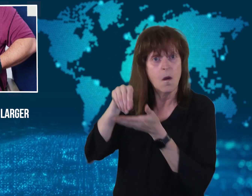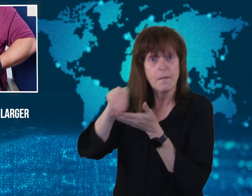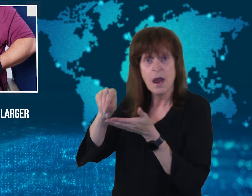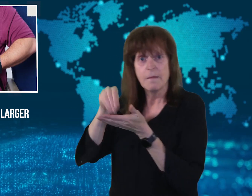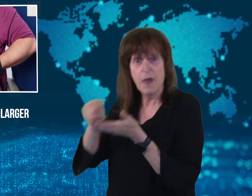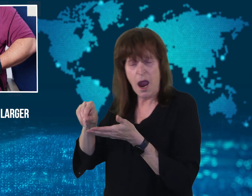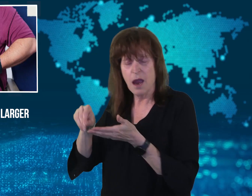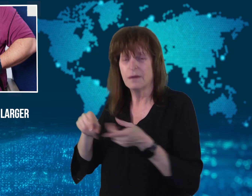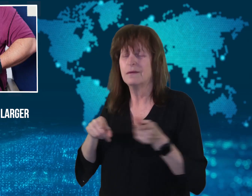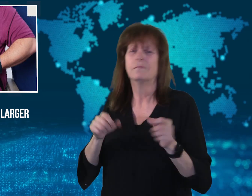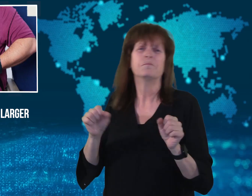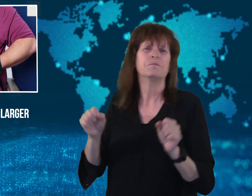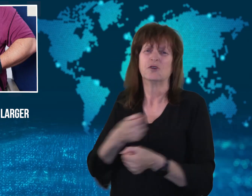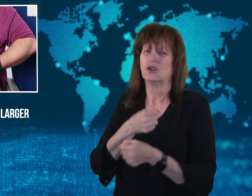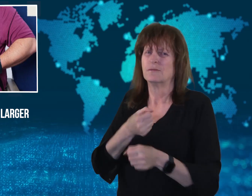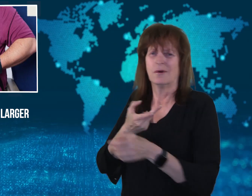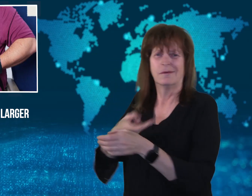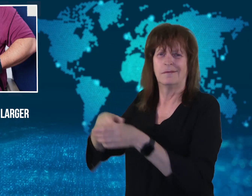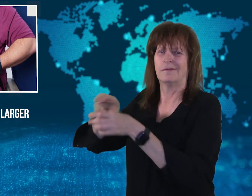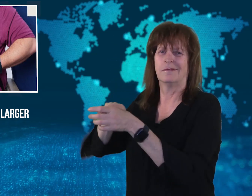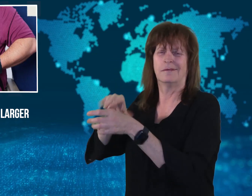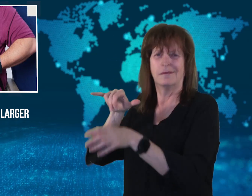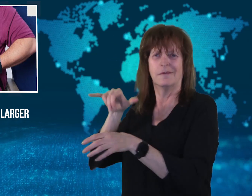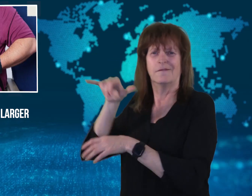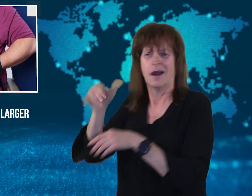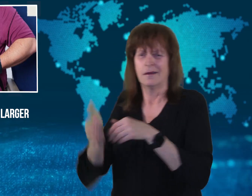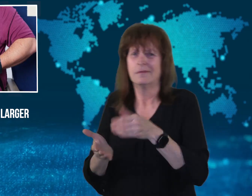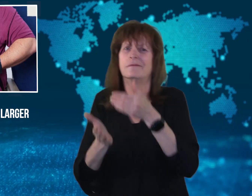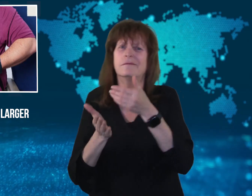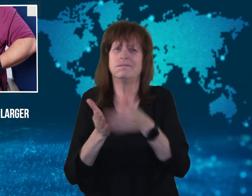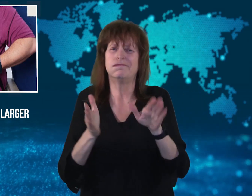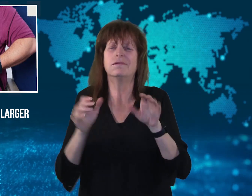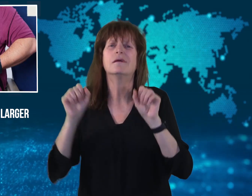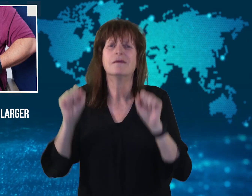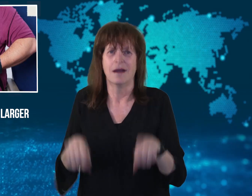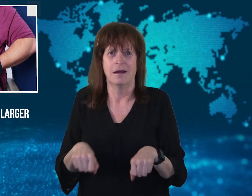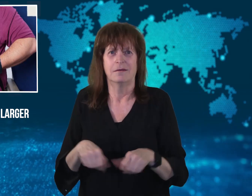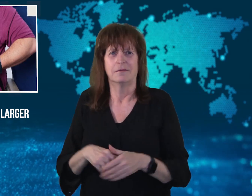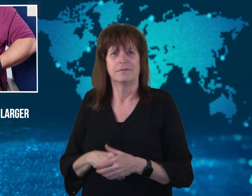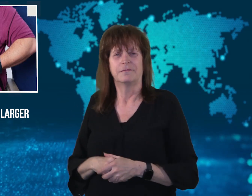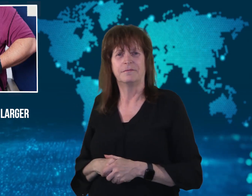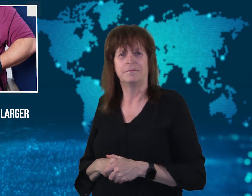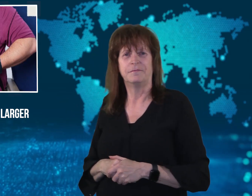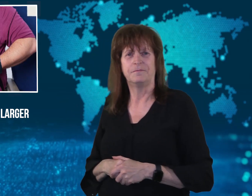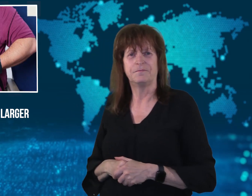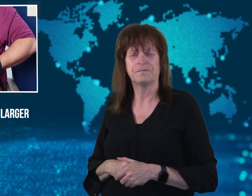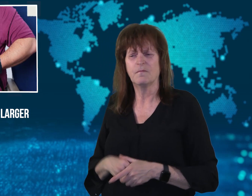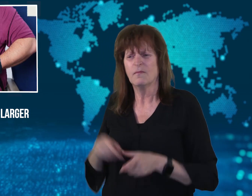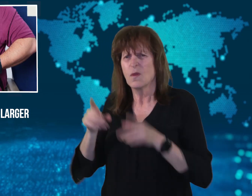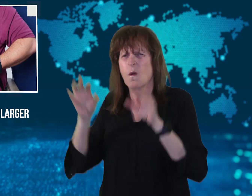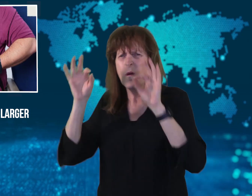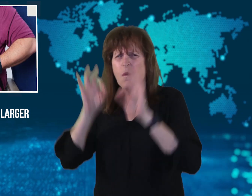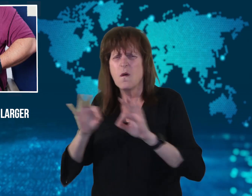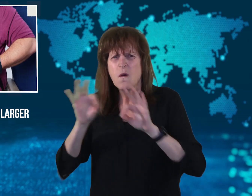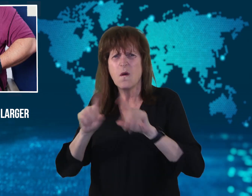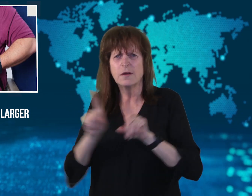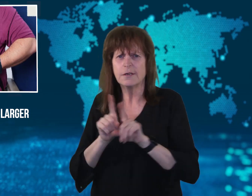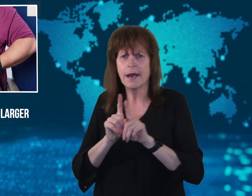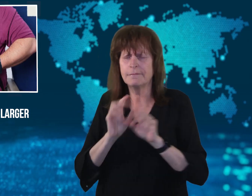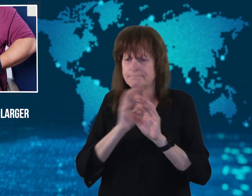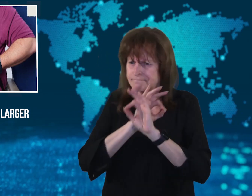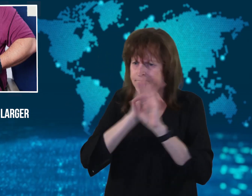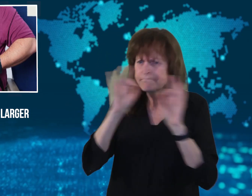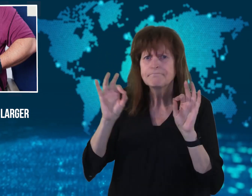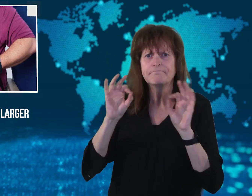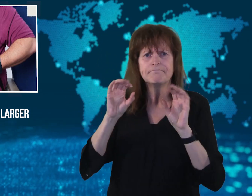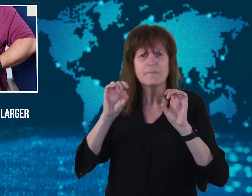the person would have to pay the seat assignment fees for both of those seats.